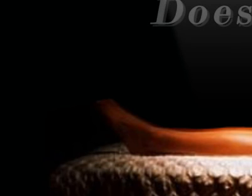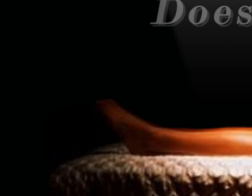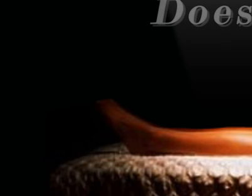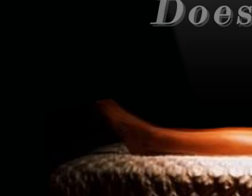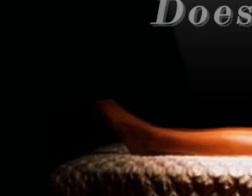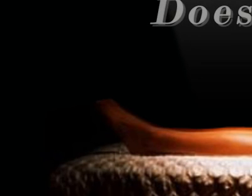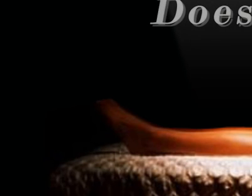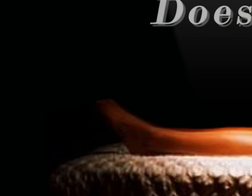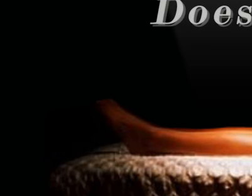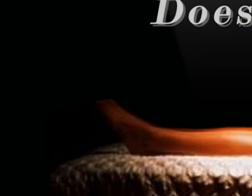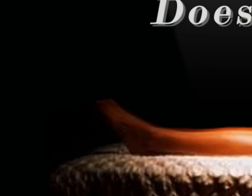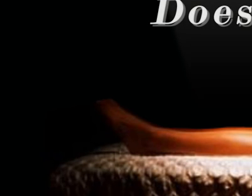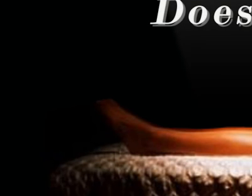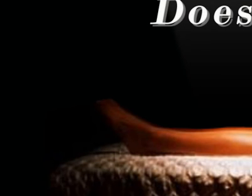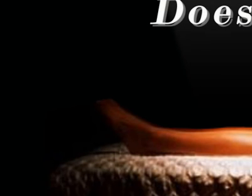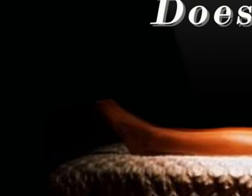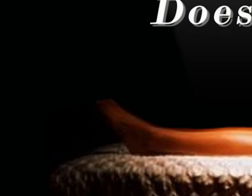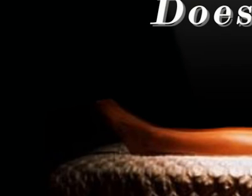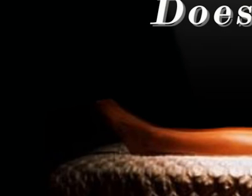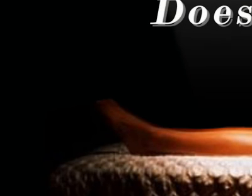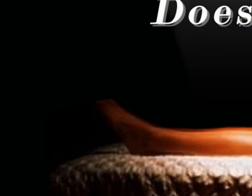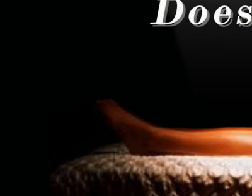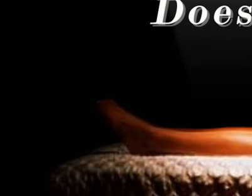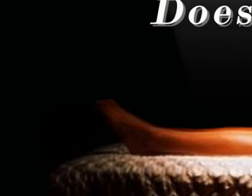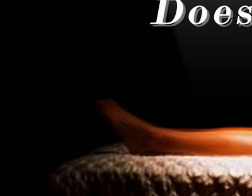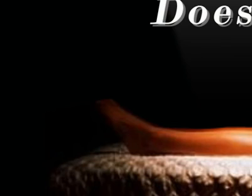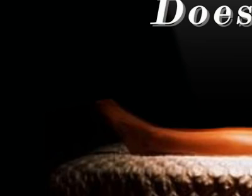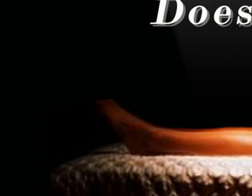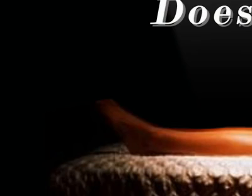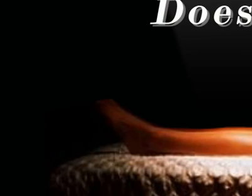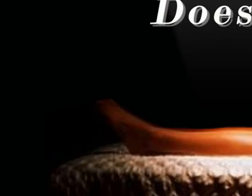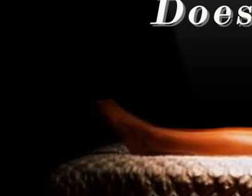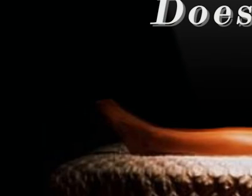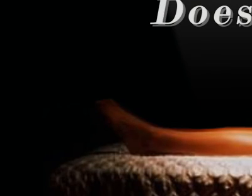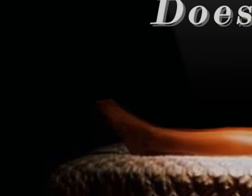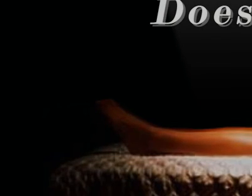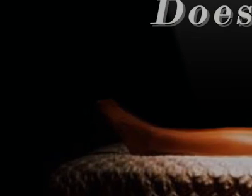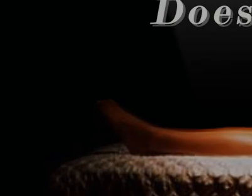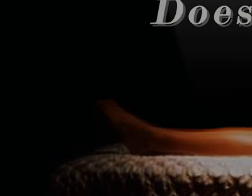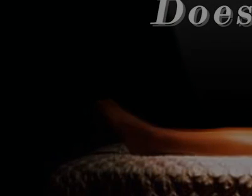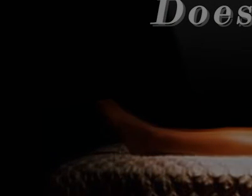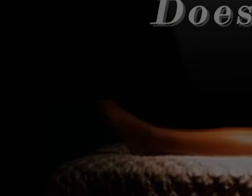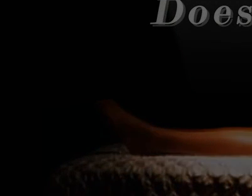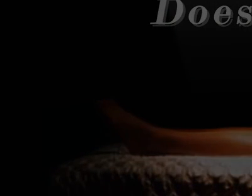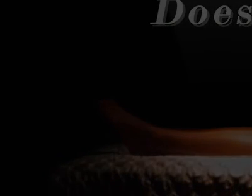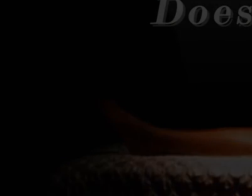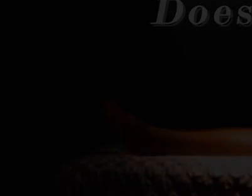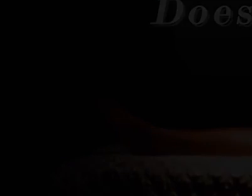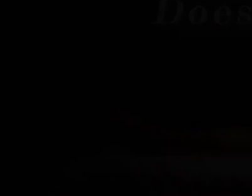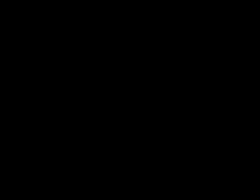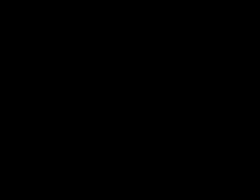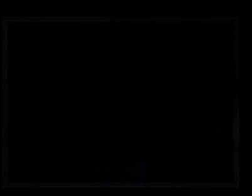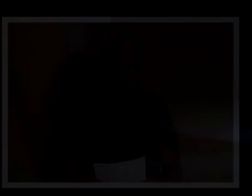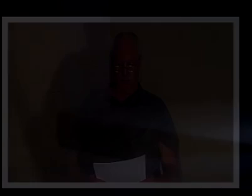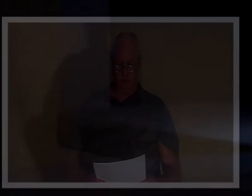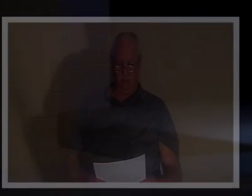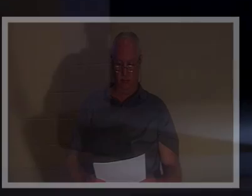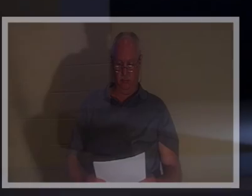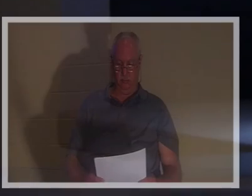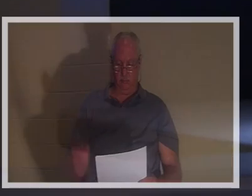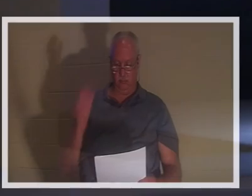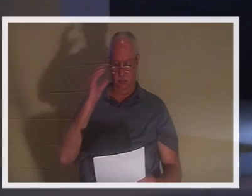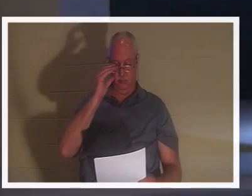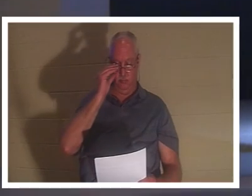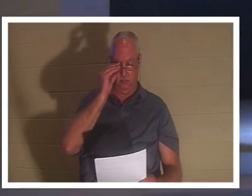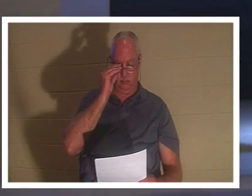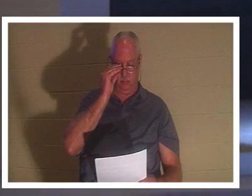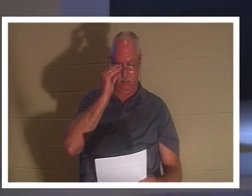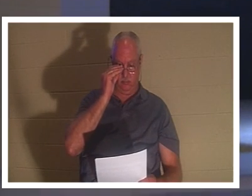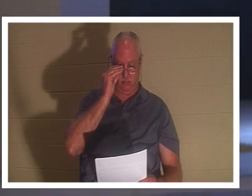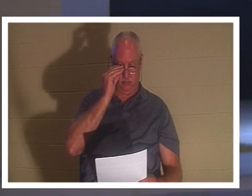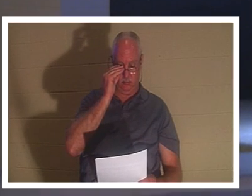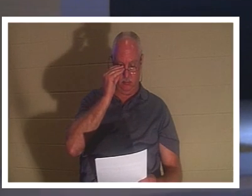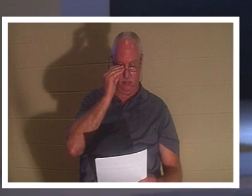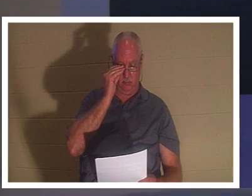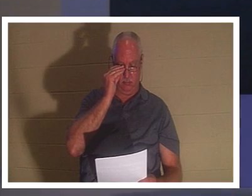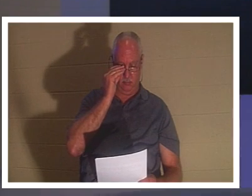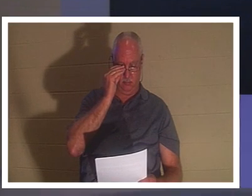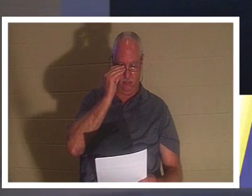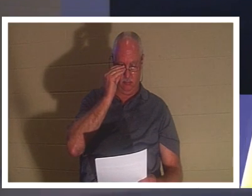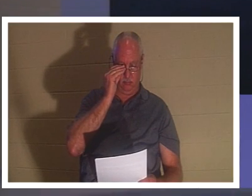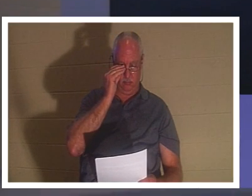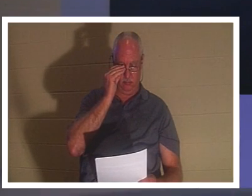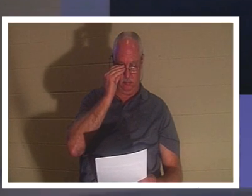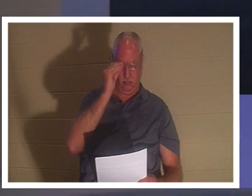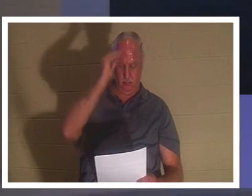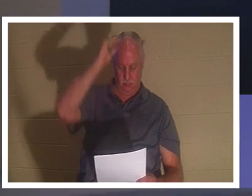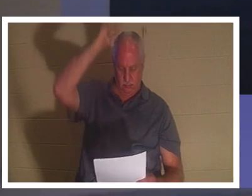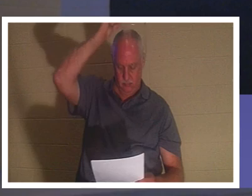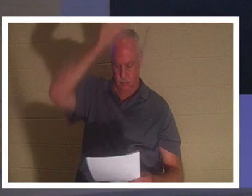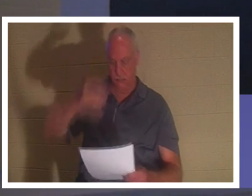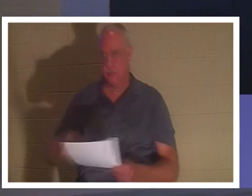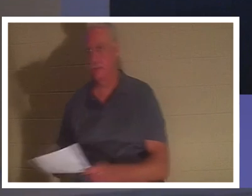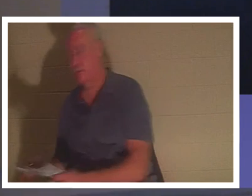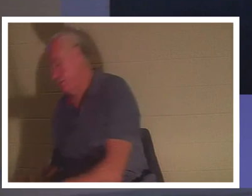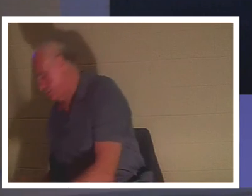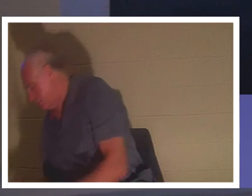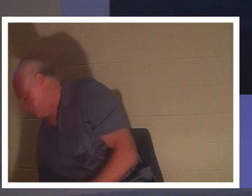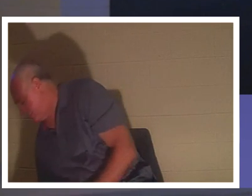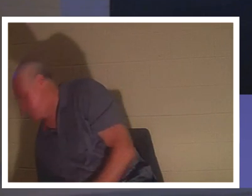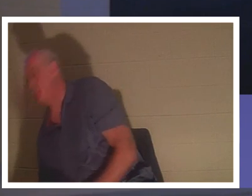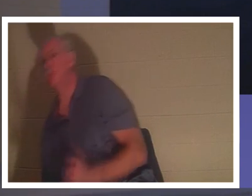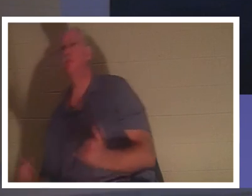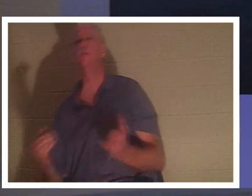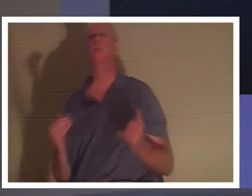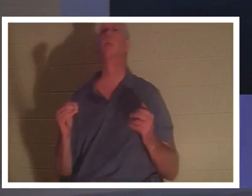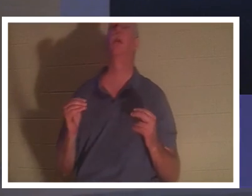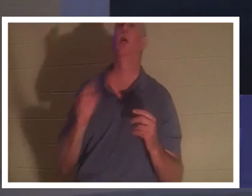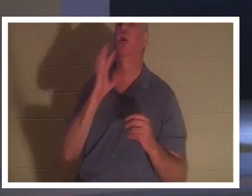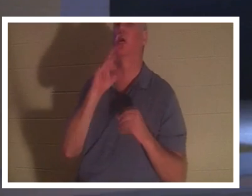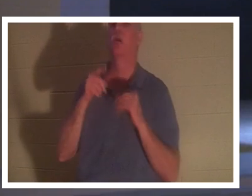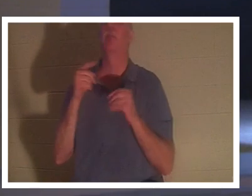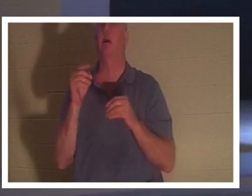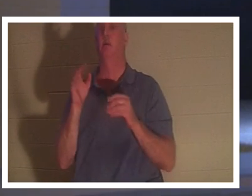We want to talk now about "Does The Bible Teach Soul Sleep?" That's an interesting topic isn't